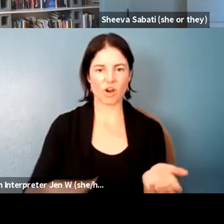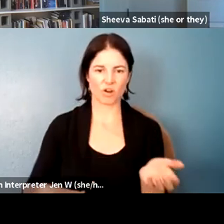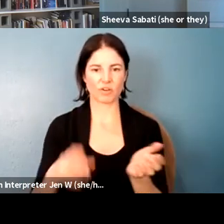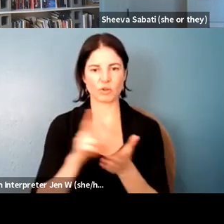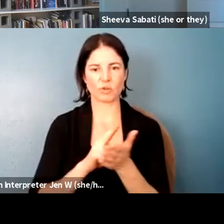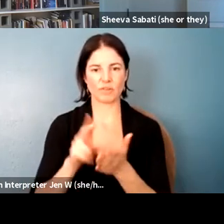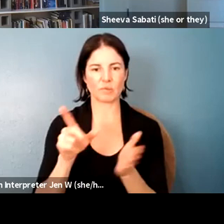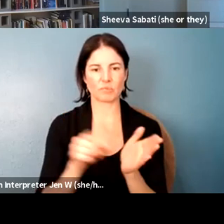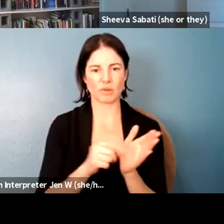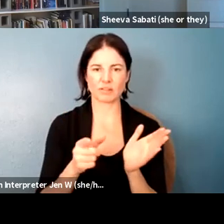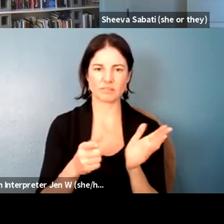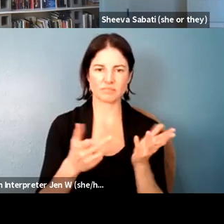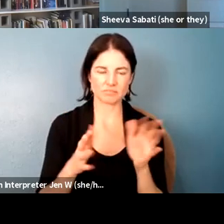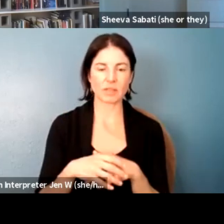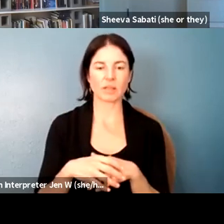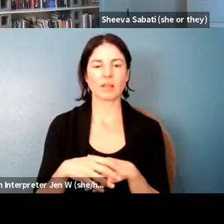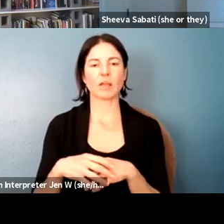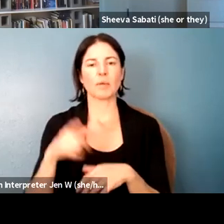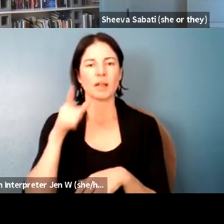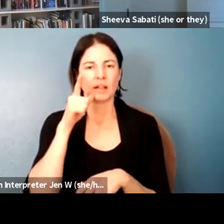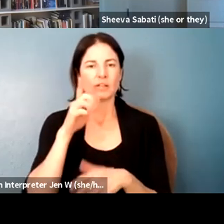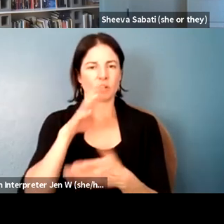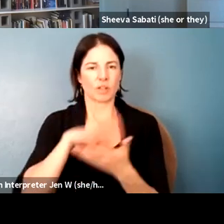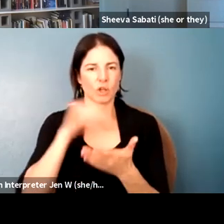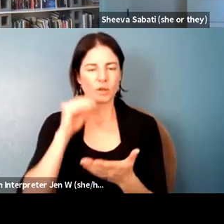please, you know, with, with hearts and applause and any